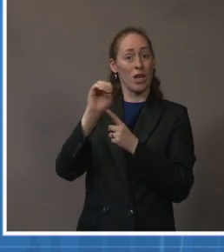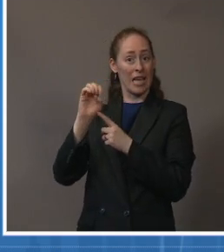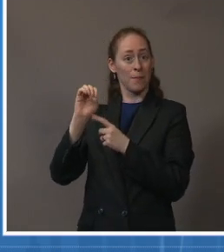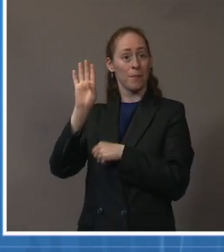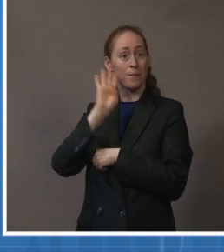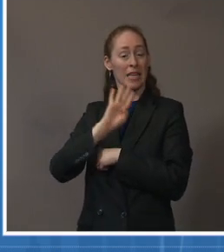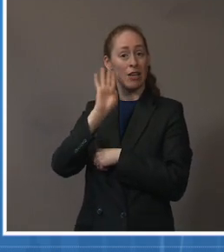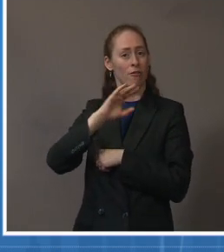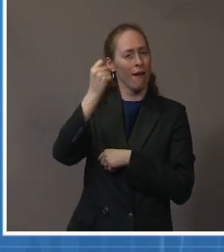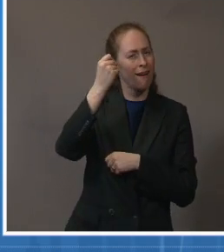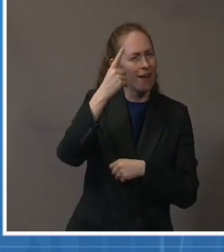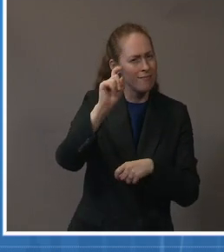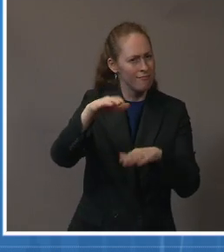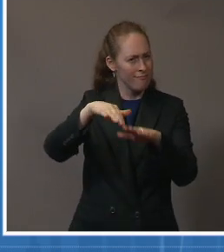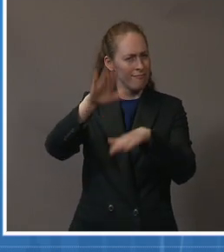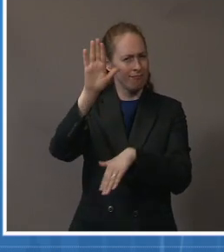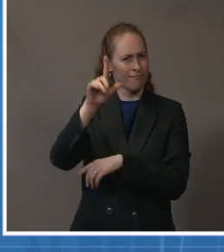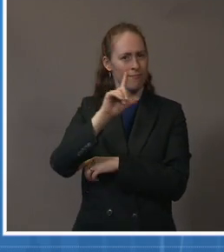on July 4th, courtesy of Anheuser-Busch.